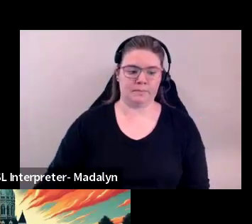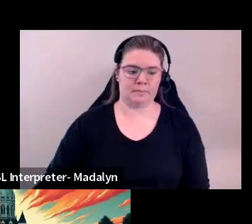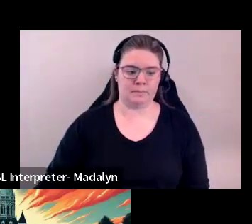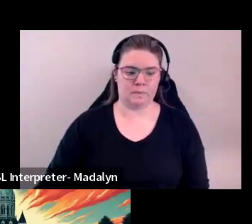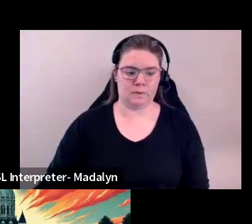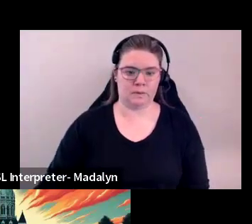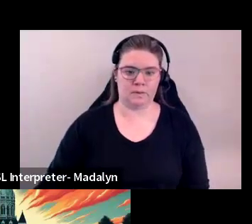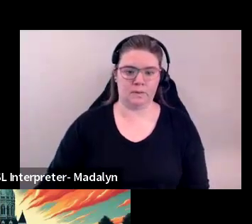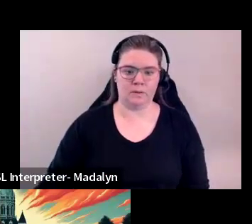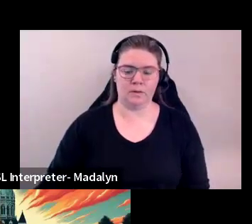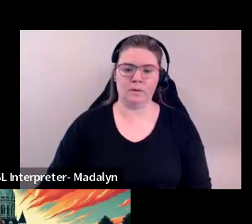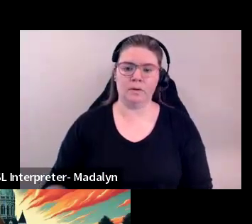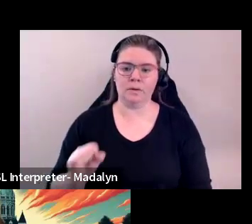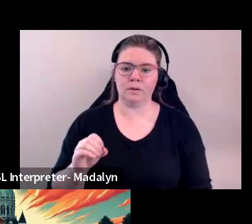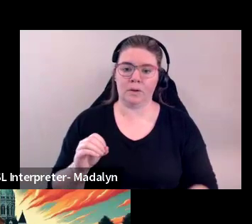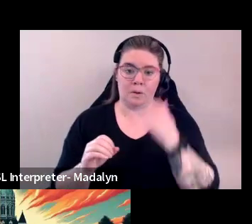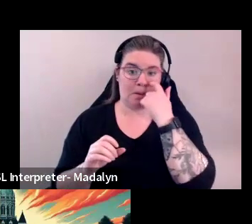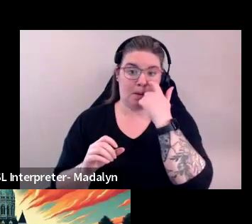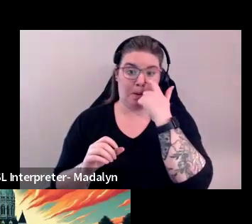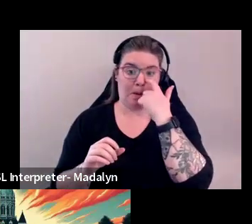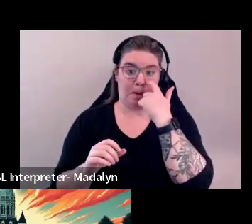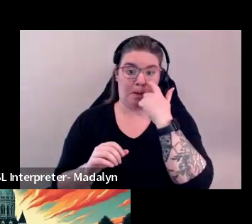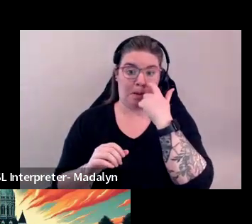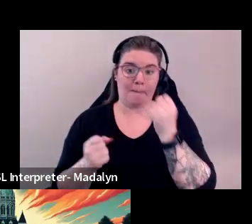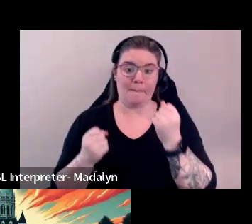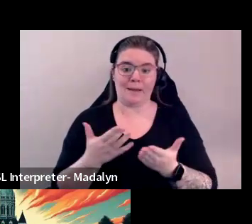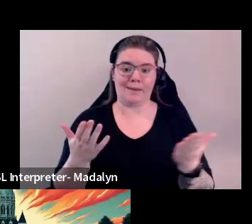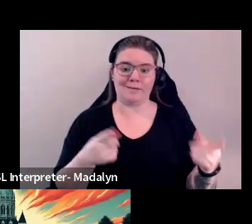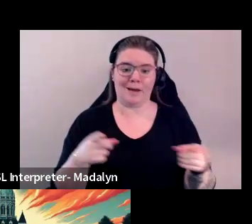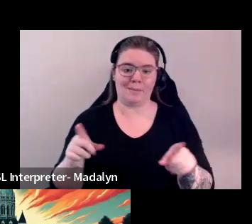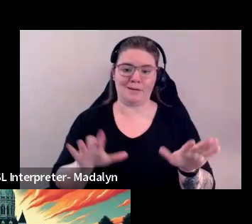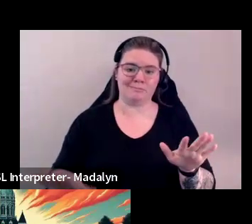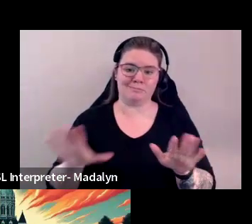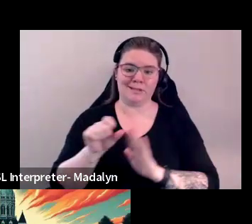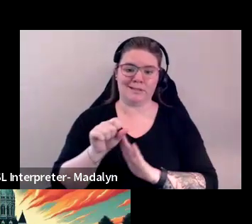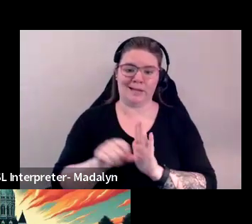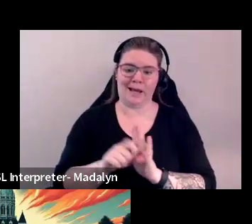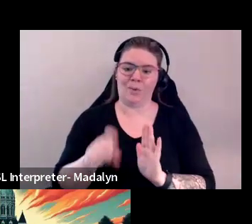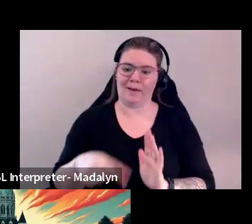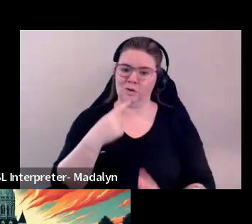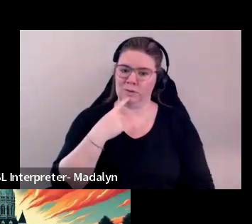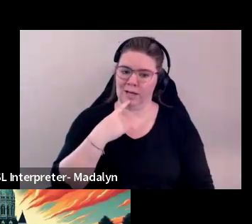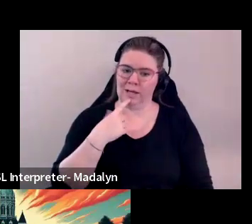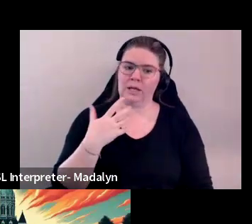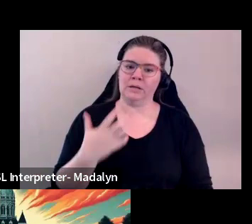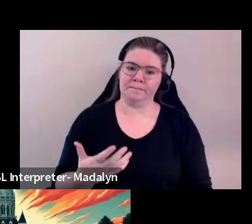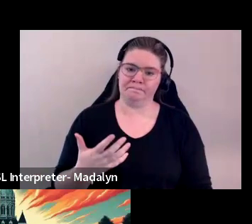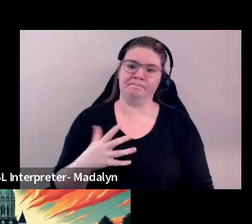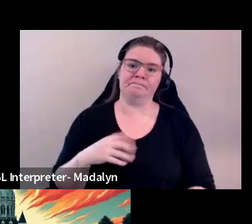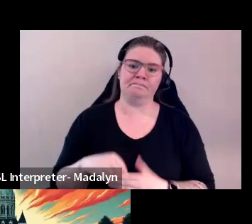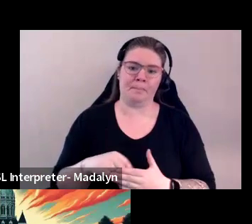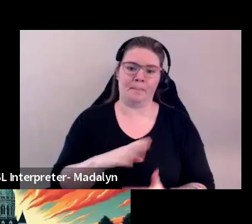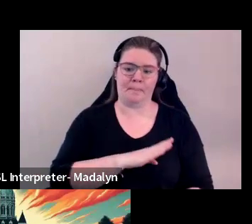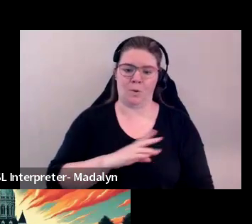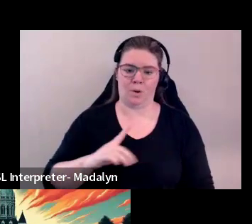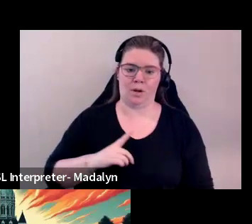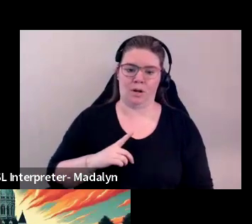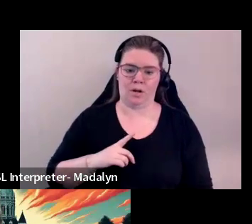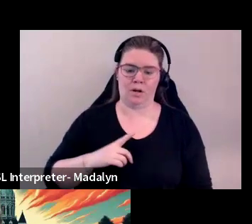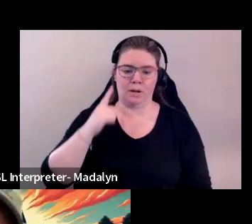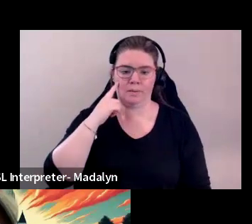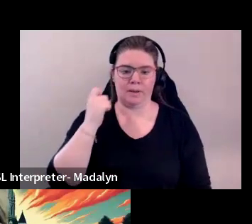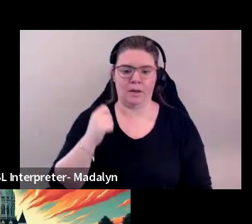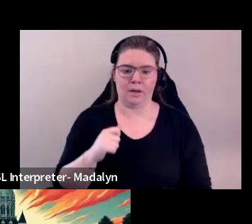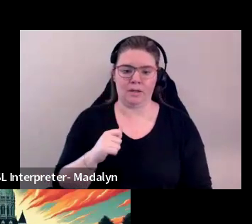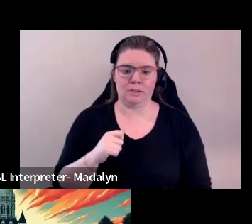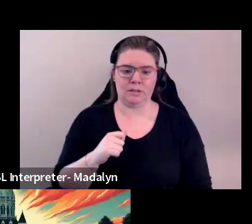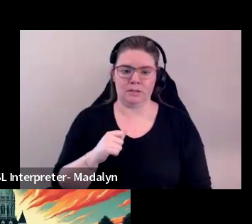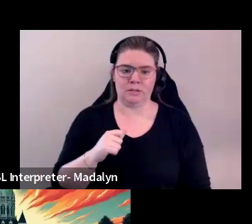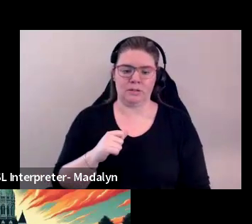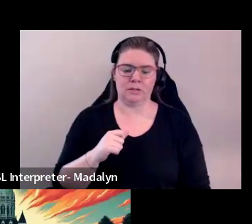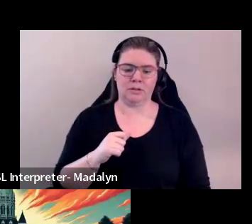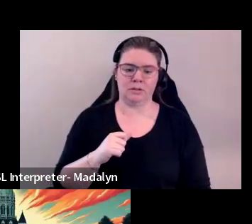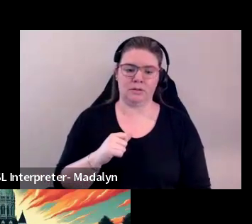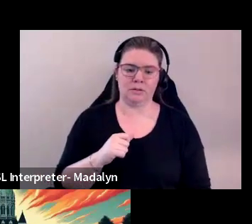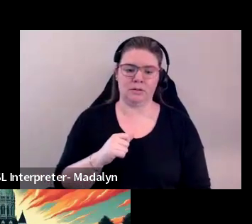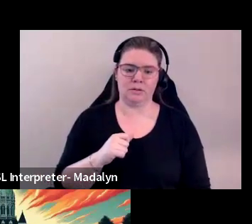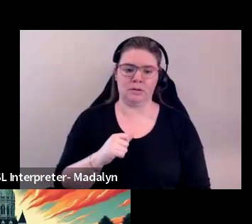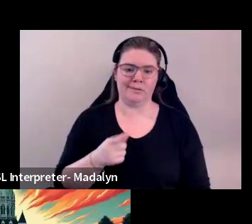Tom Olin: so you know, there's a lot of things in the statewide we really have to say, Hey, you know, let's get on these boards, because there, there the other people are on the boards are letting this happen.